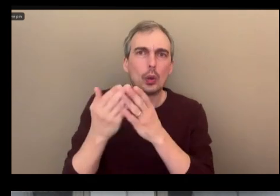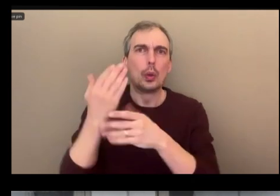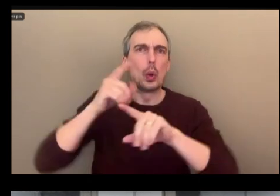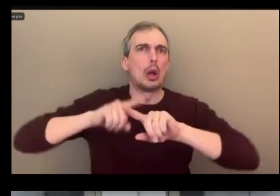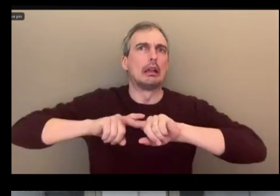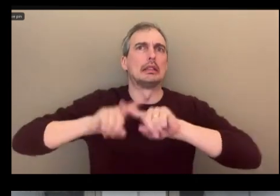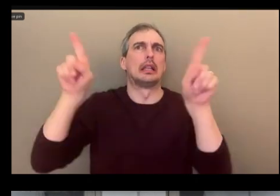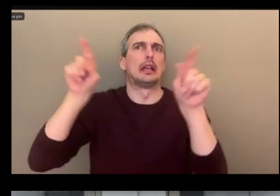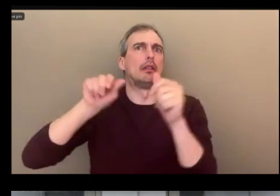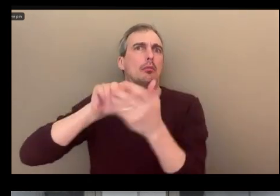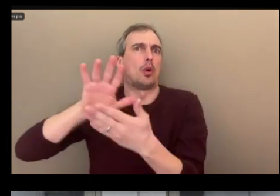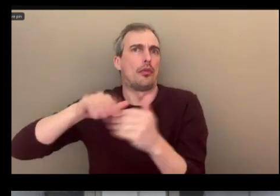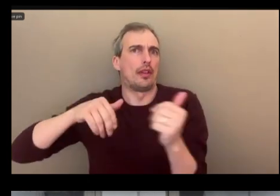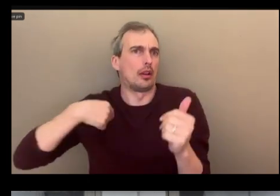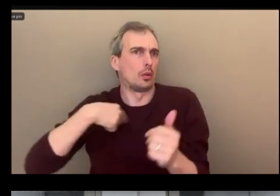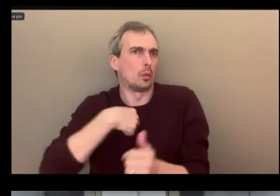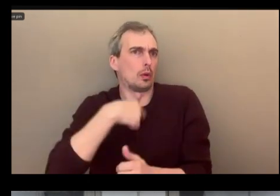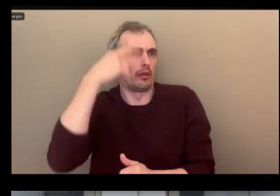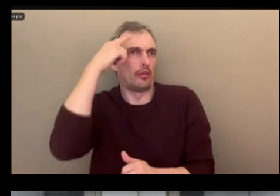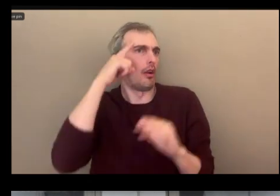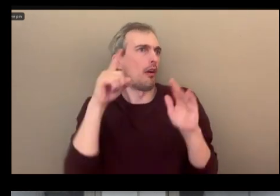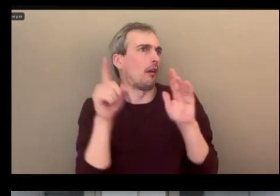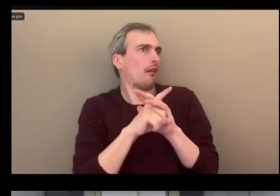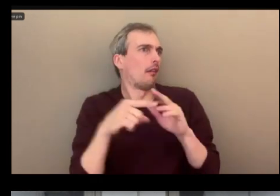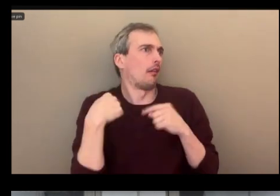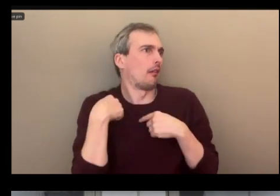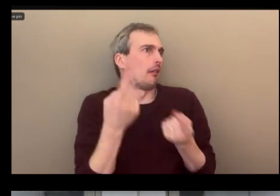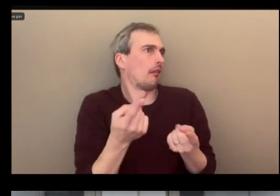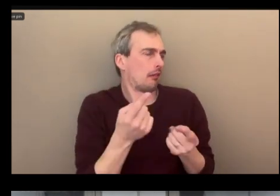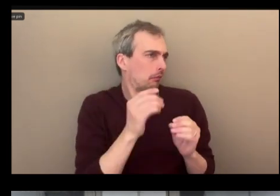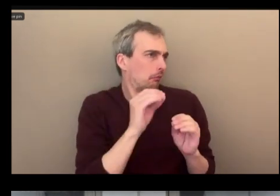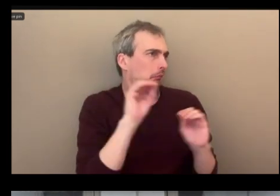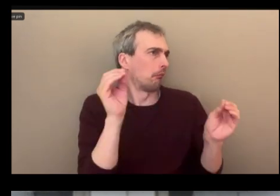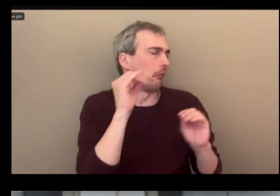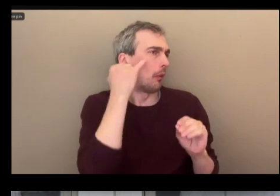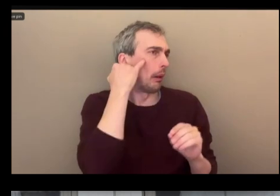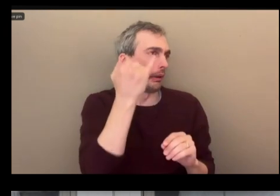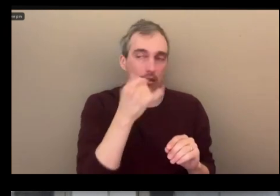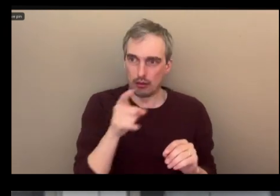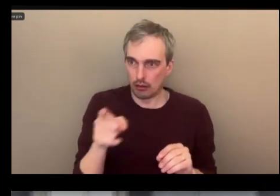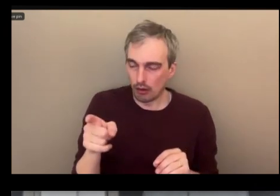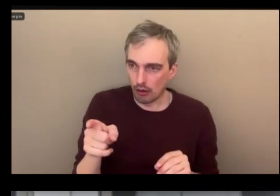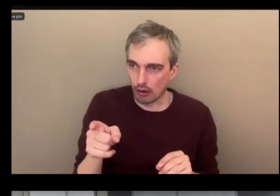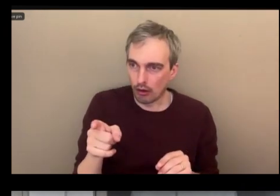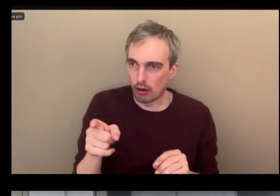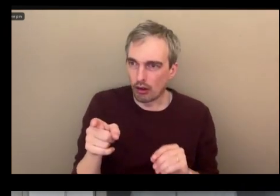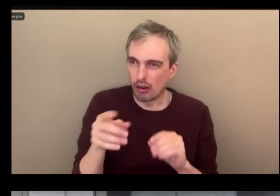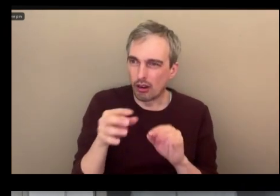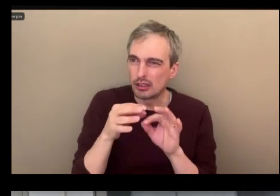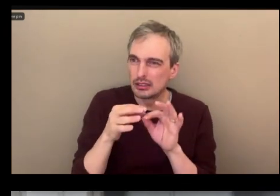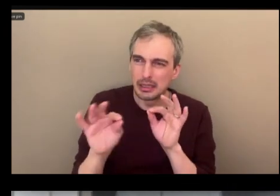This one device was able to do this. This simple command on the device was able to give me the independence I was looking for.